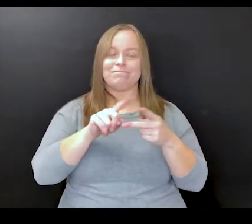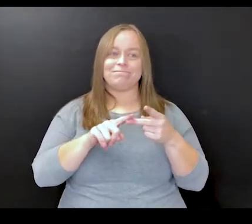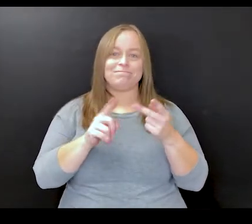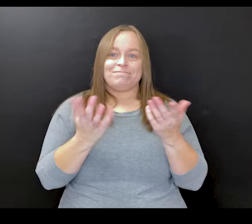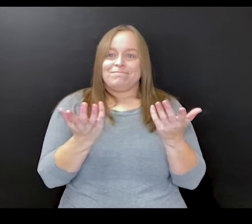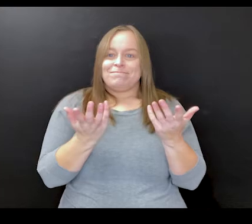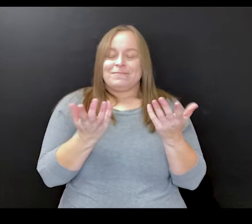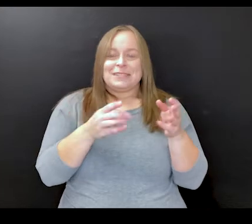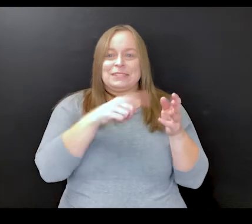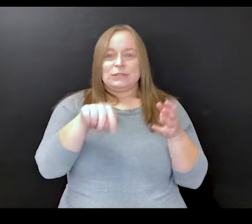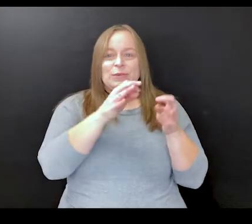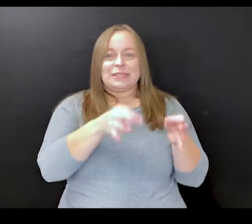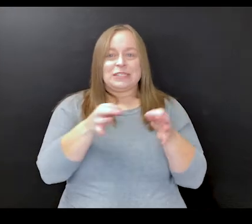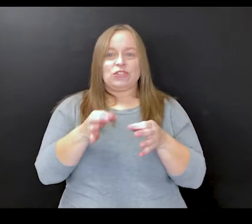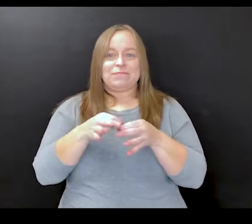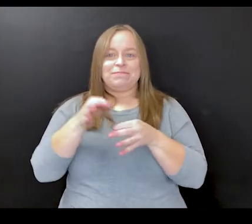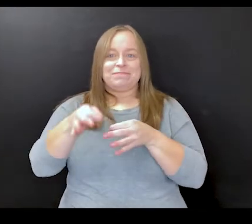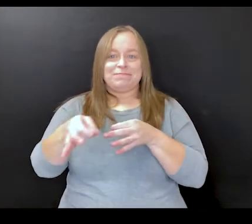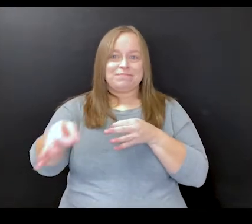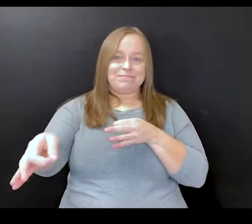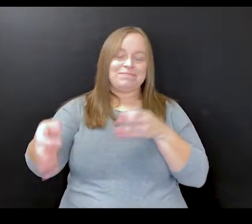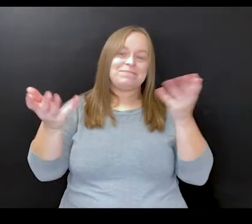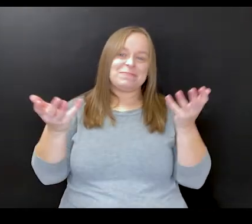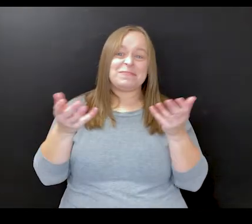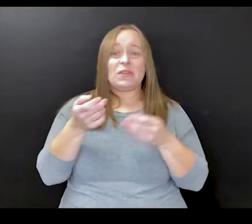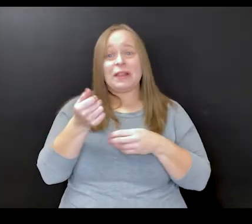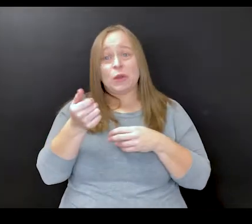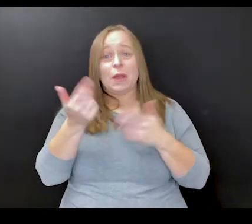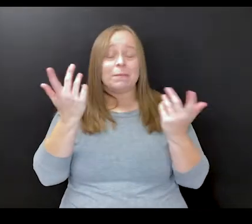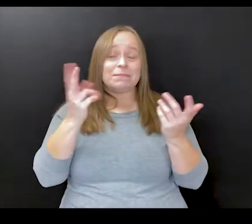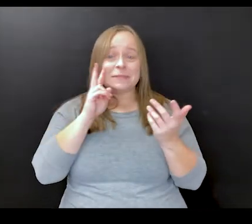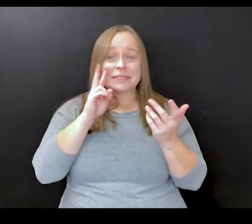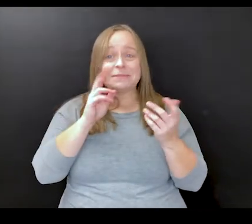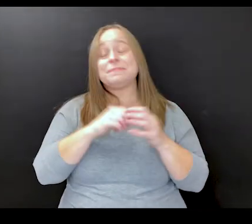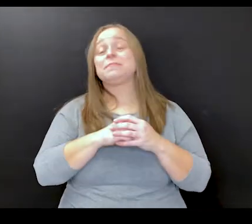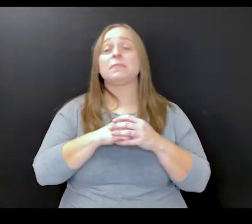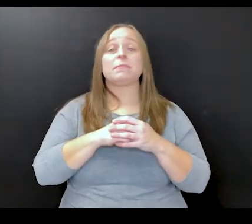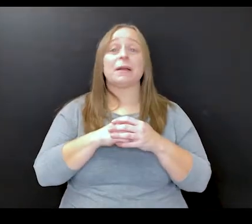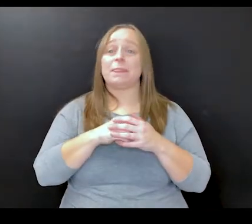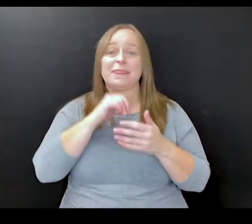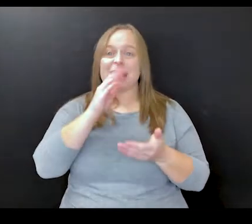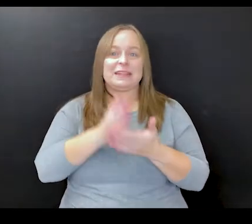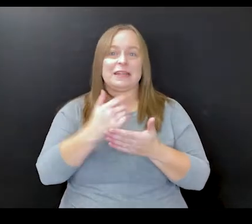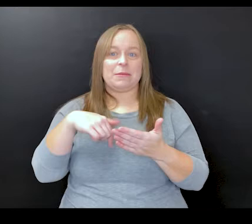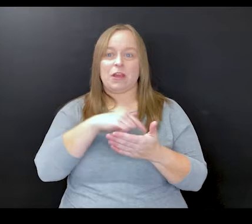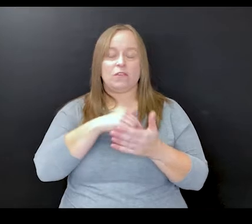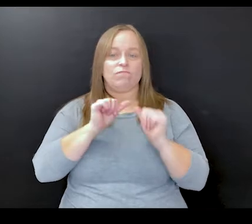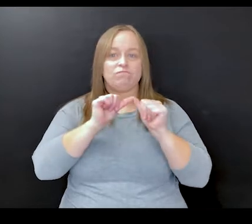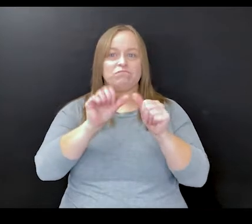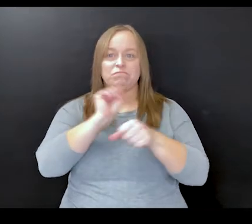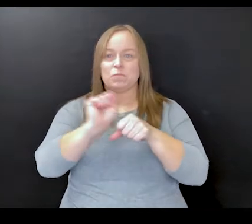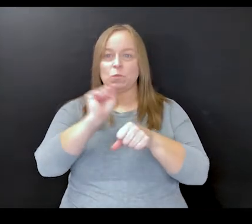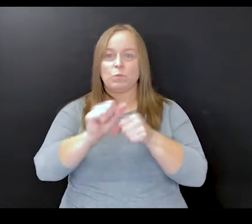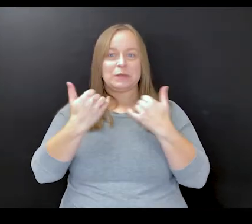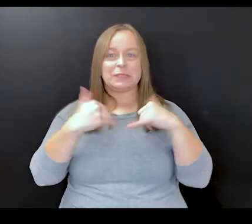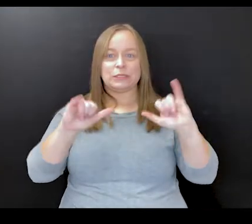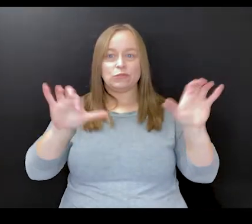those decisions have now been backburnered at least for a little while. However, it really hasn't stopped us from doing the work